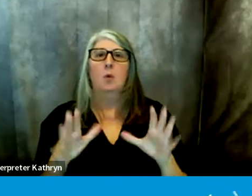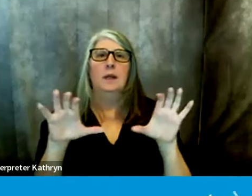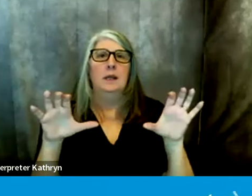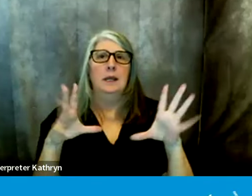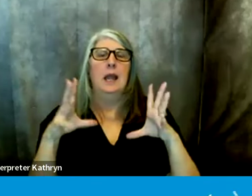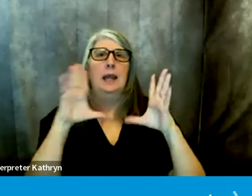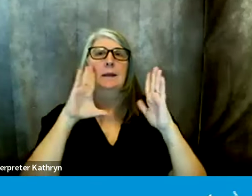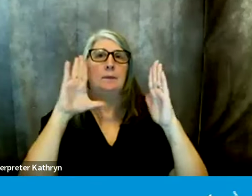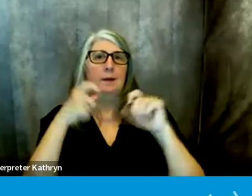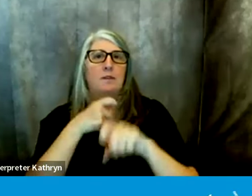Okay.